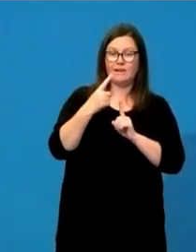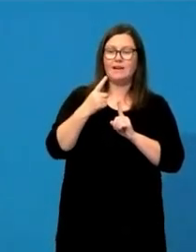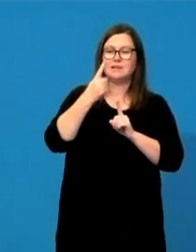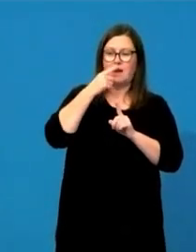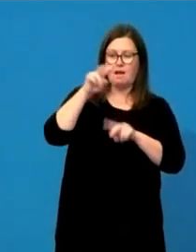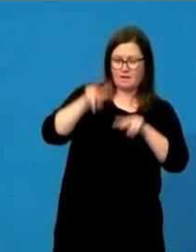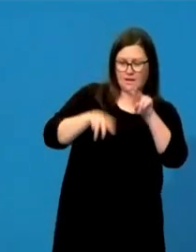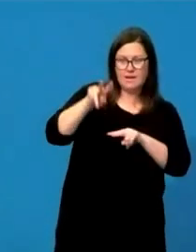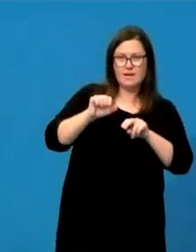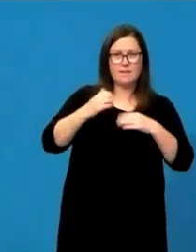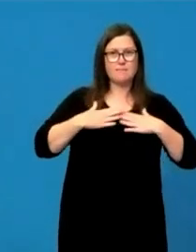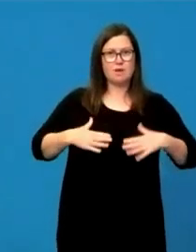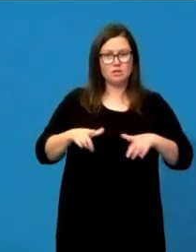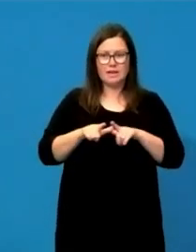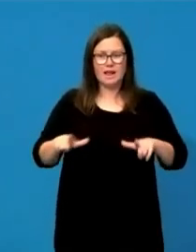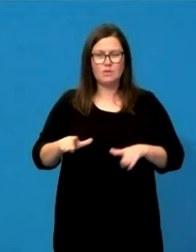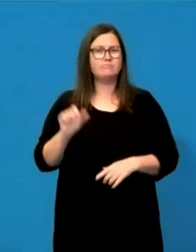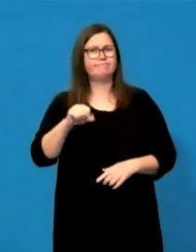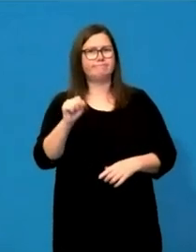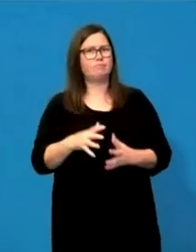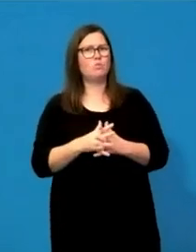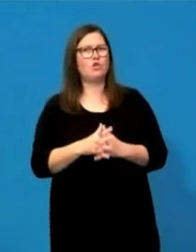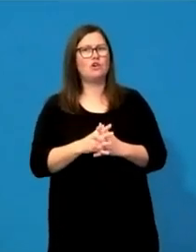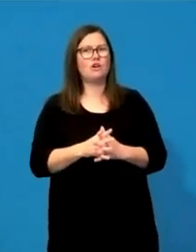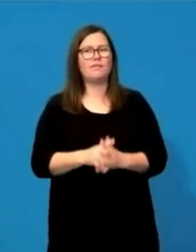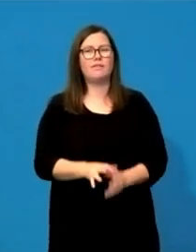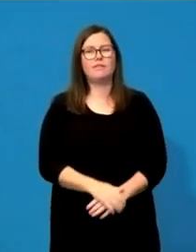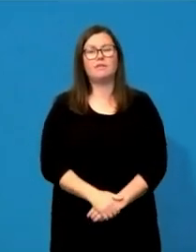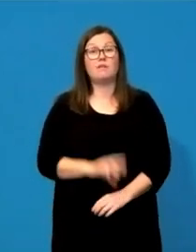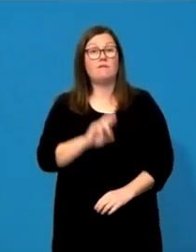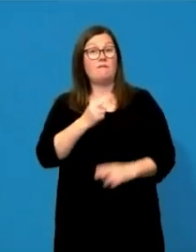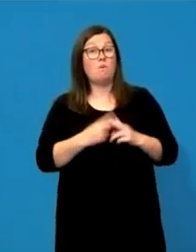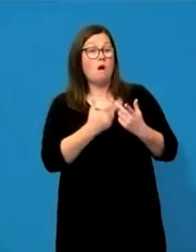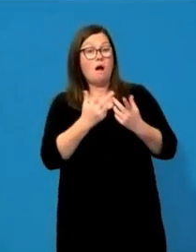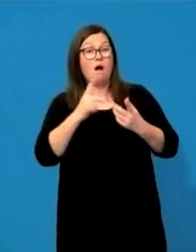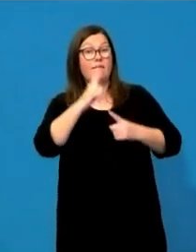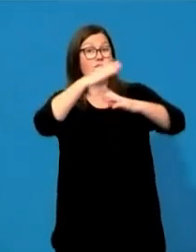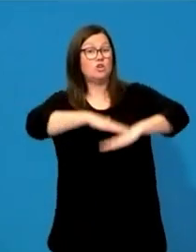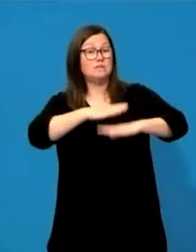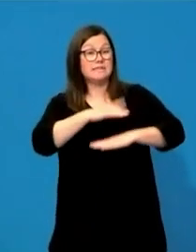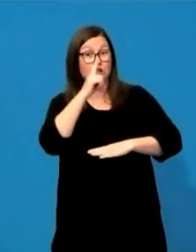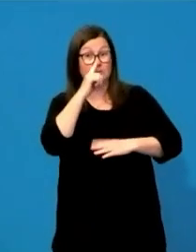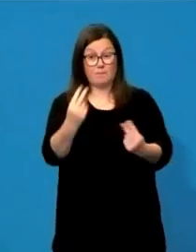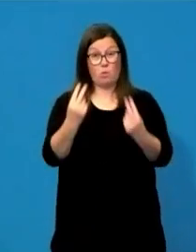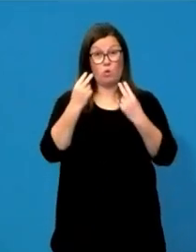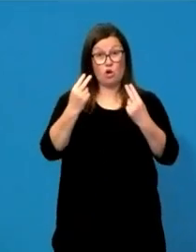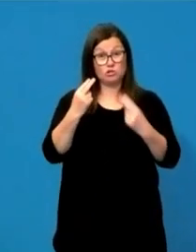And for the First Nations people who might be listening, do you have any message for them, if they've had the same experience as you and your family?